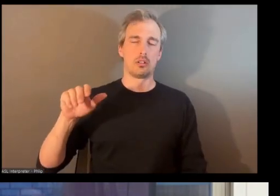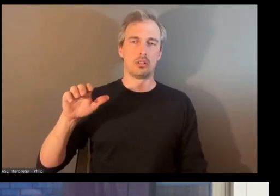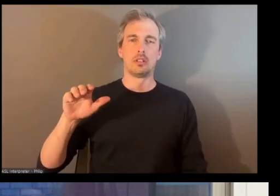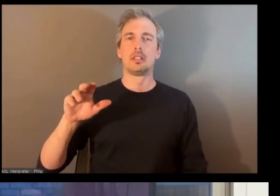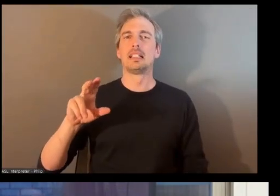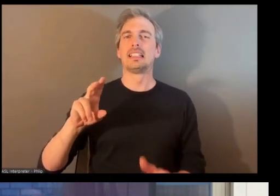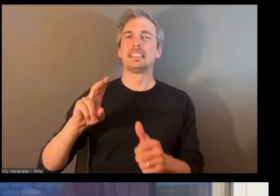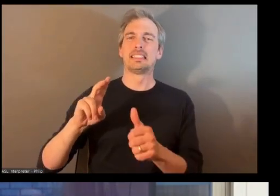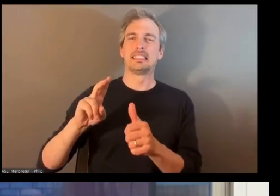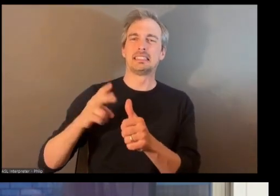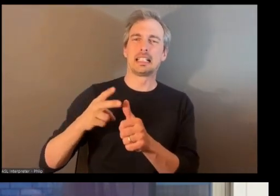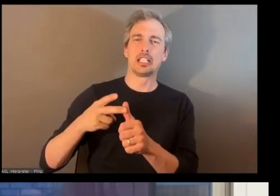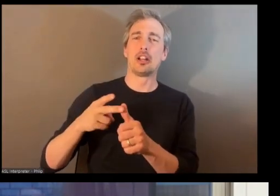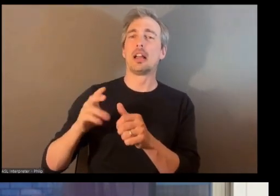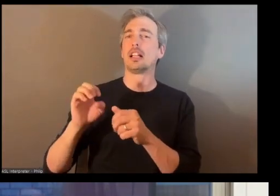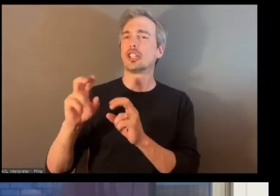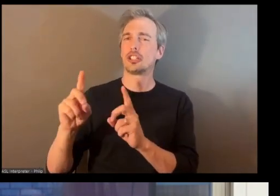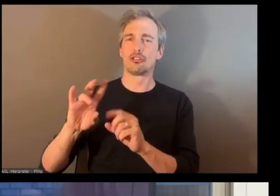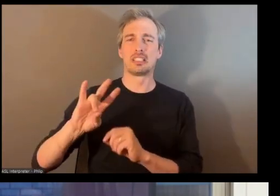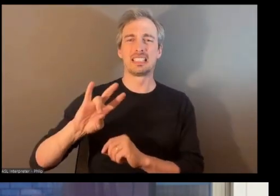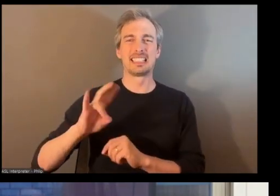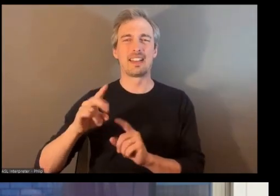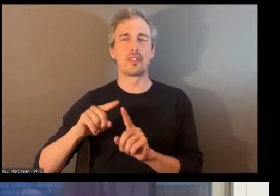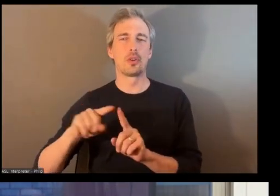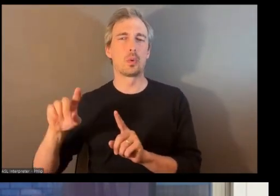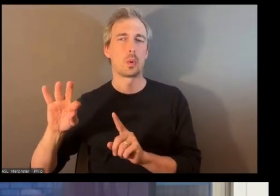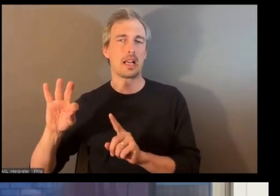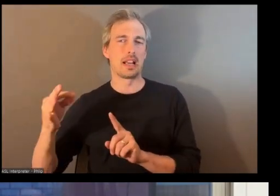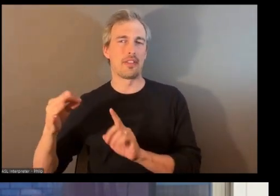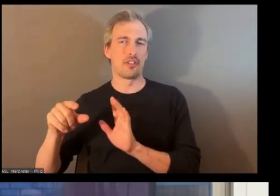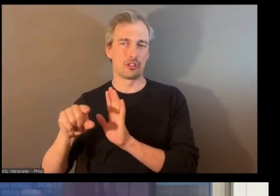And for that, we have the WCAG 2.2 success criterion reading level.